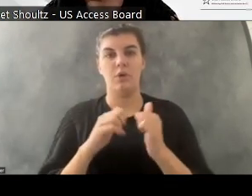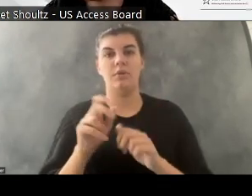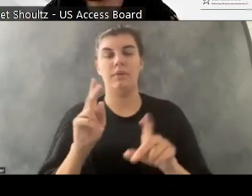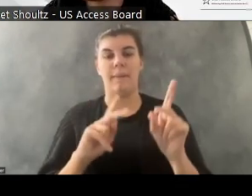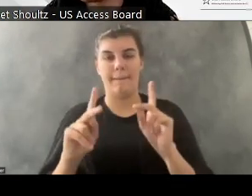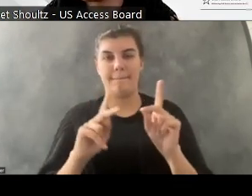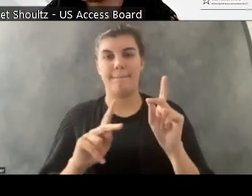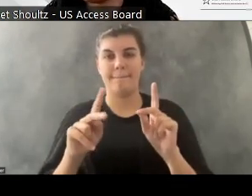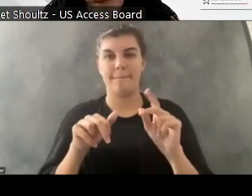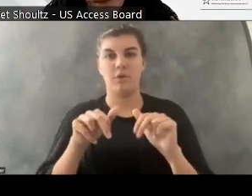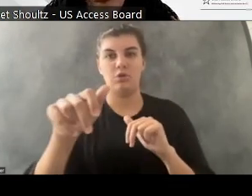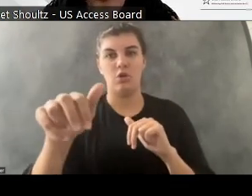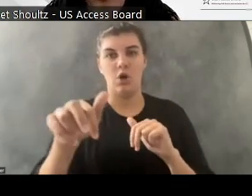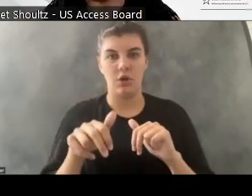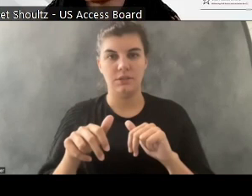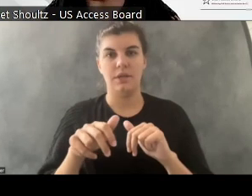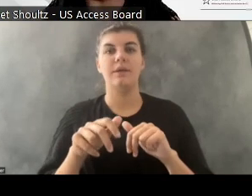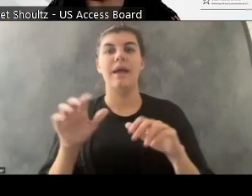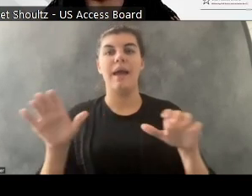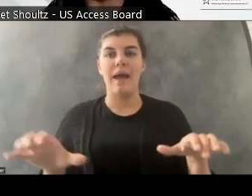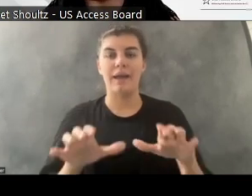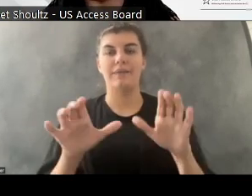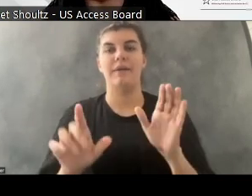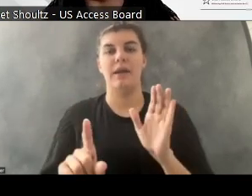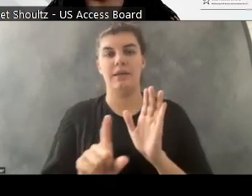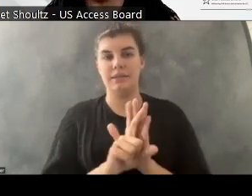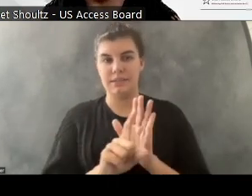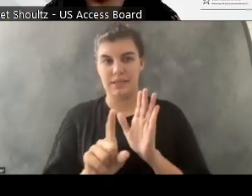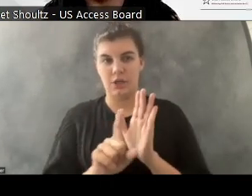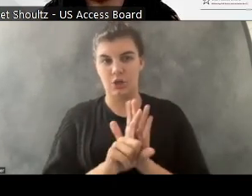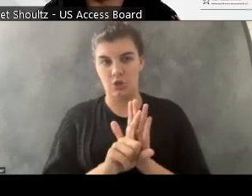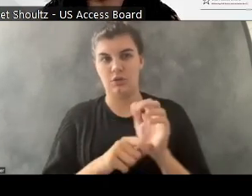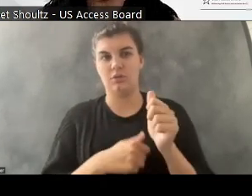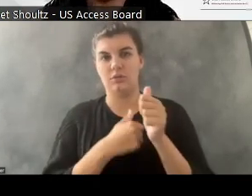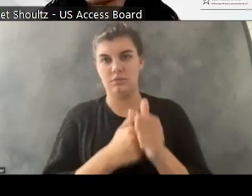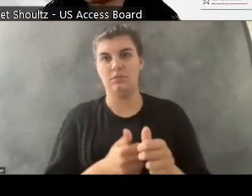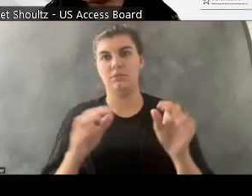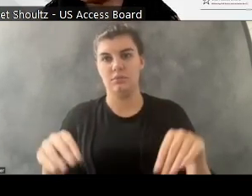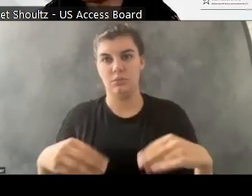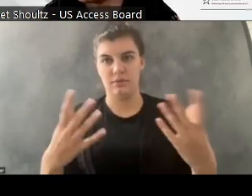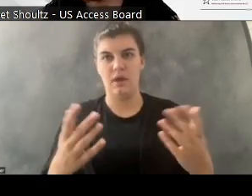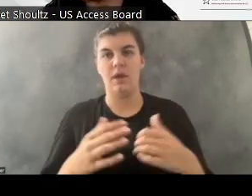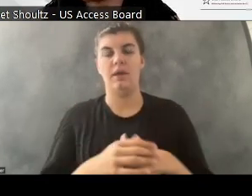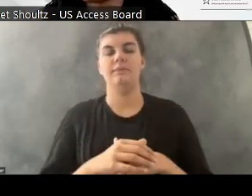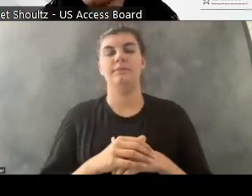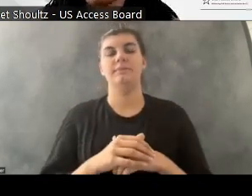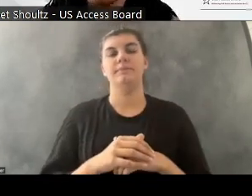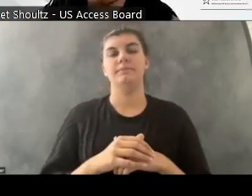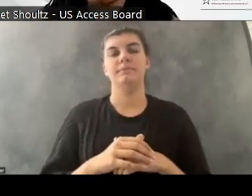pedestrian street crossing, pedestrian activated signals be provided at pedestrian street crossings.